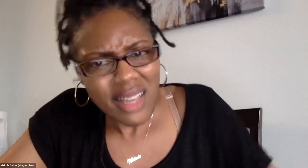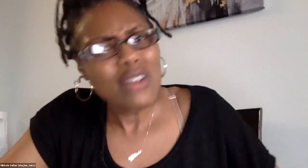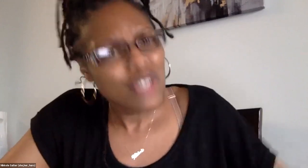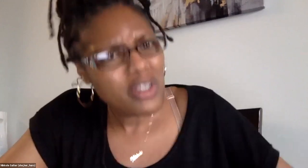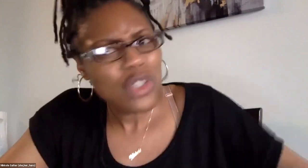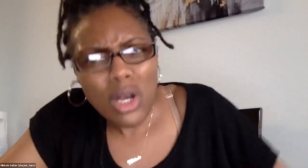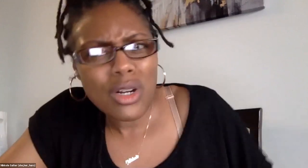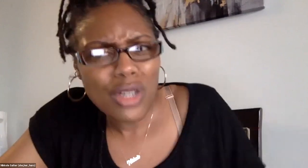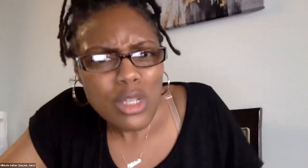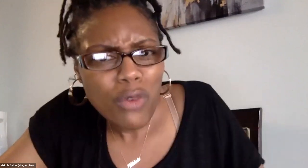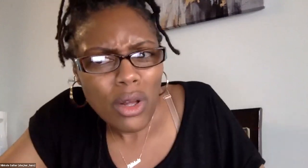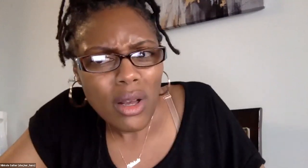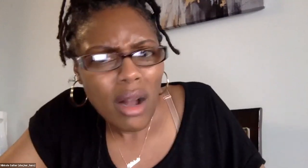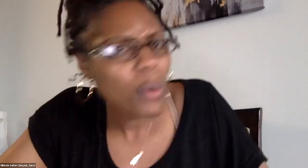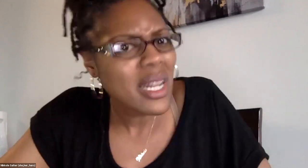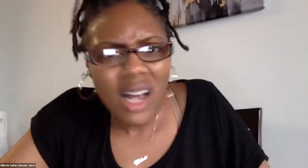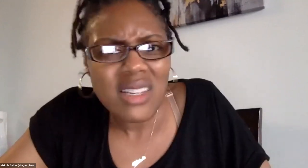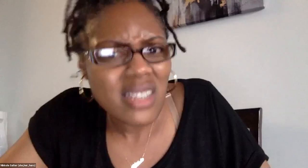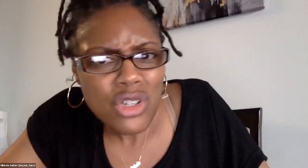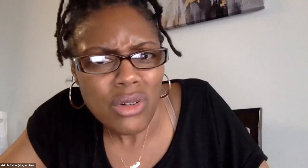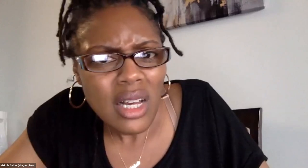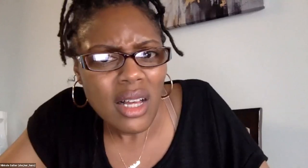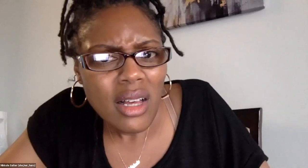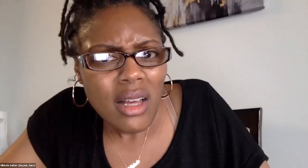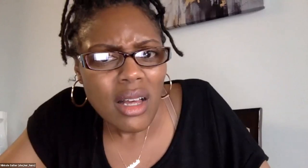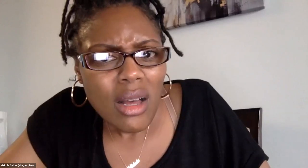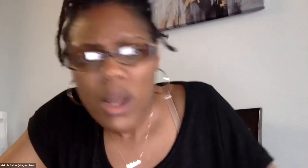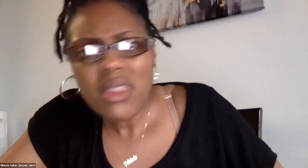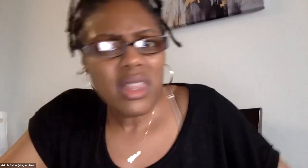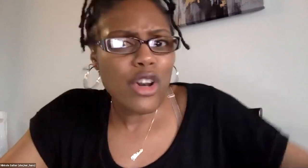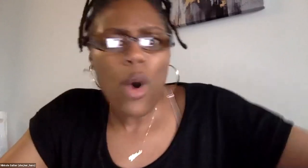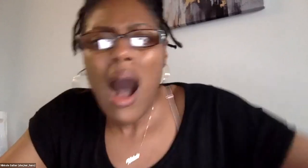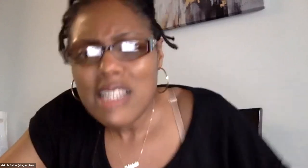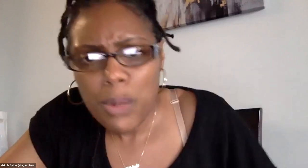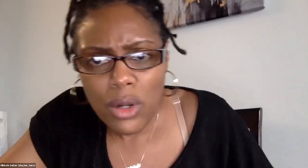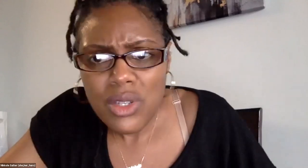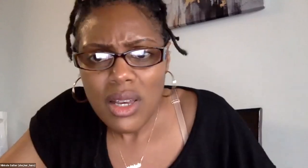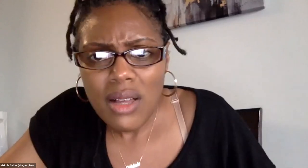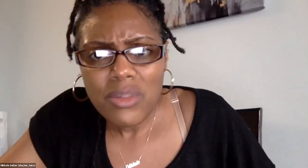Is our service no longer useful? Are we non-essential? When there is no hospitals,